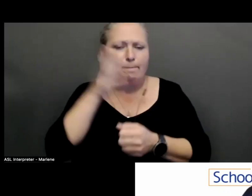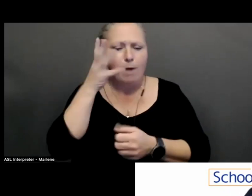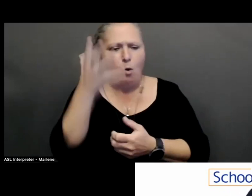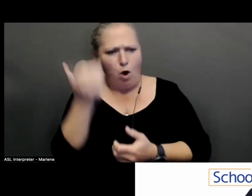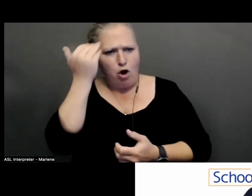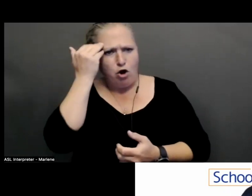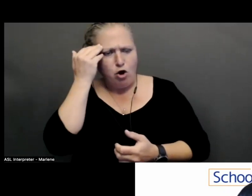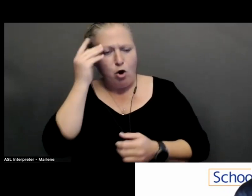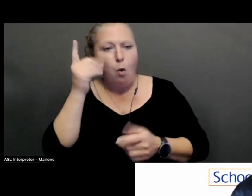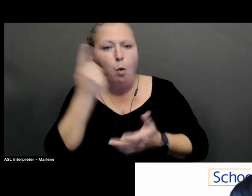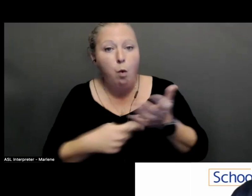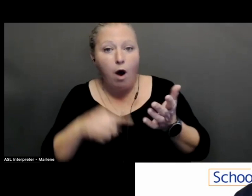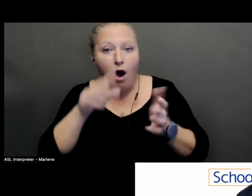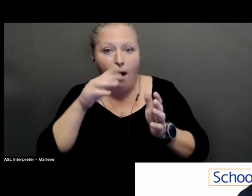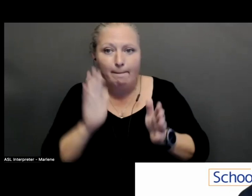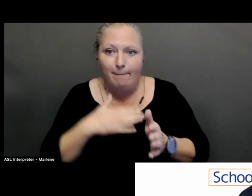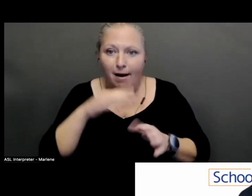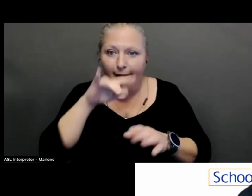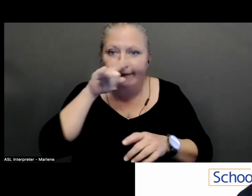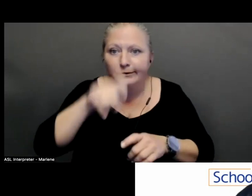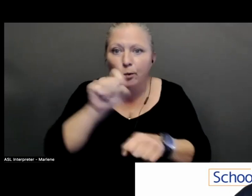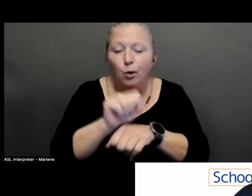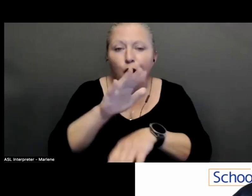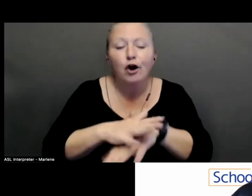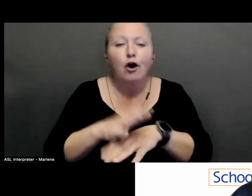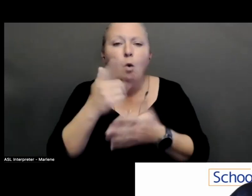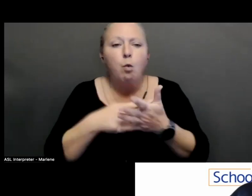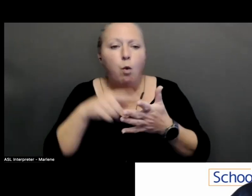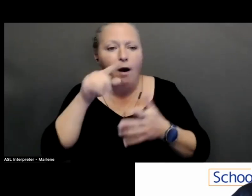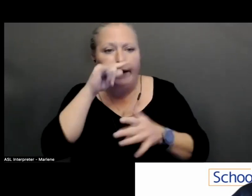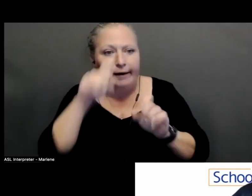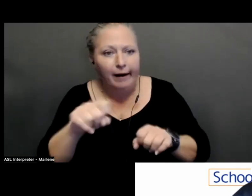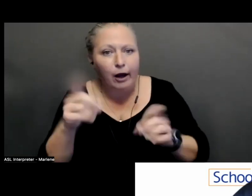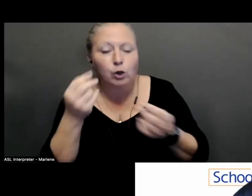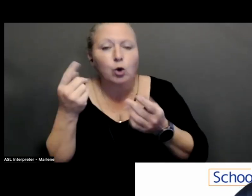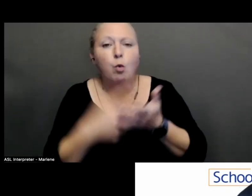kids be working on, what are things that they could be doing and what kind of questions they